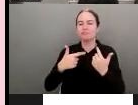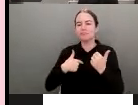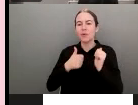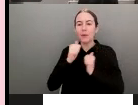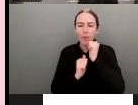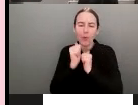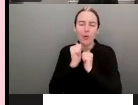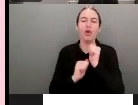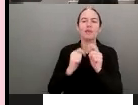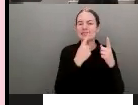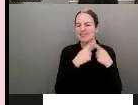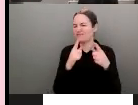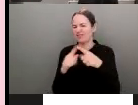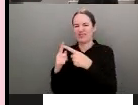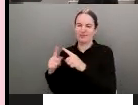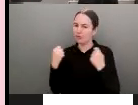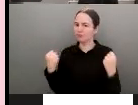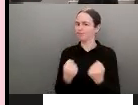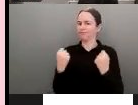many different things now that I think of it.